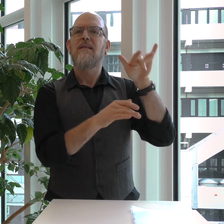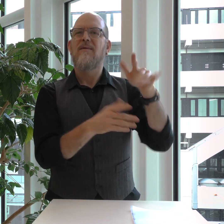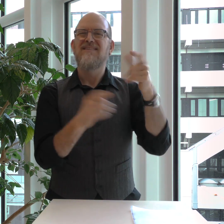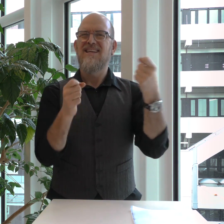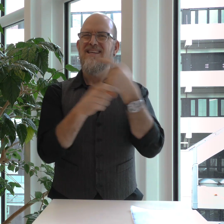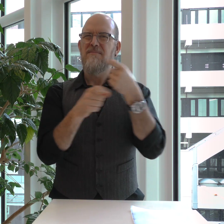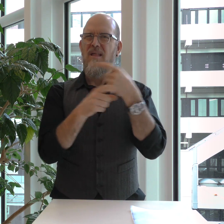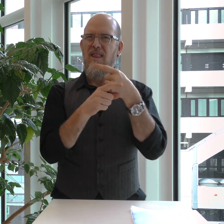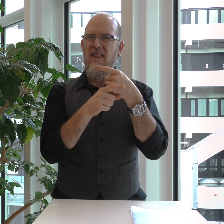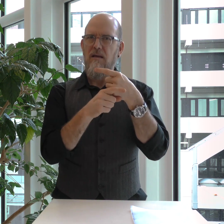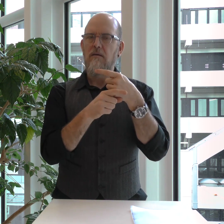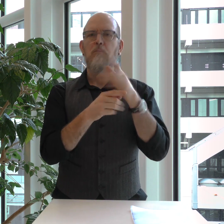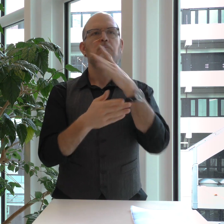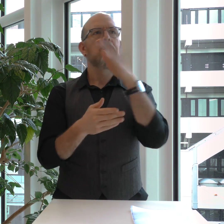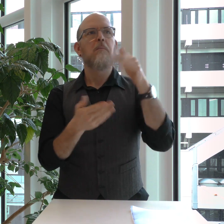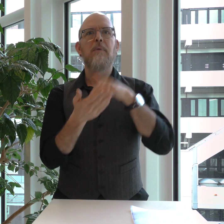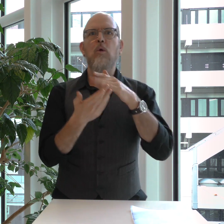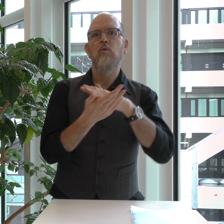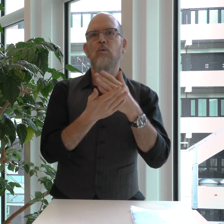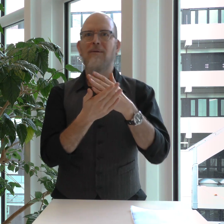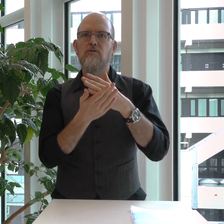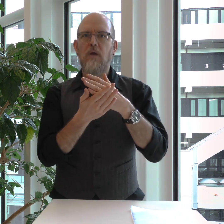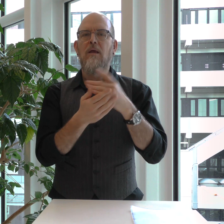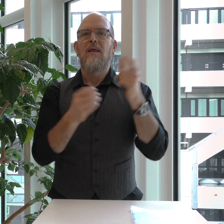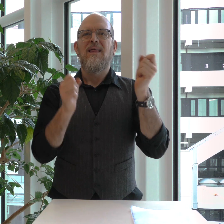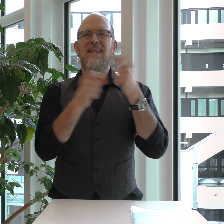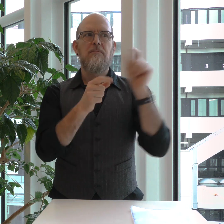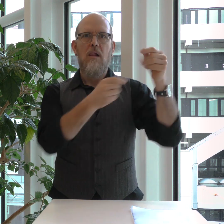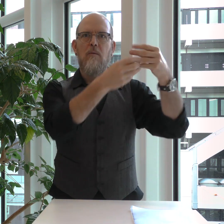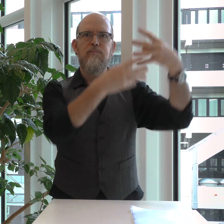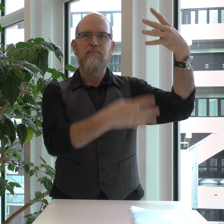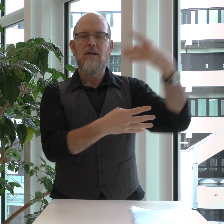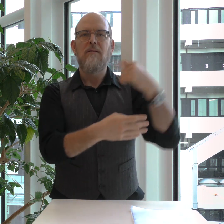On the website, there is a list of all hearing and deaf interpreters